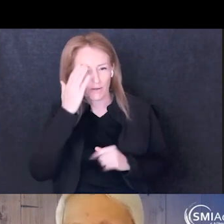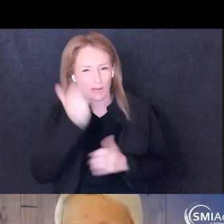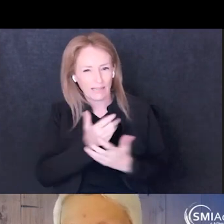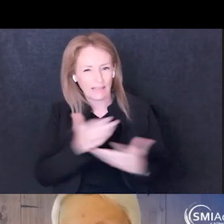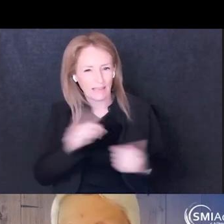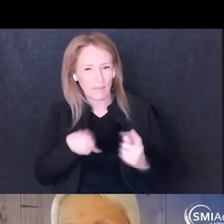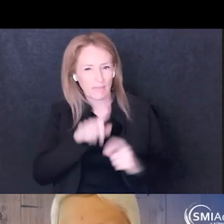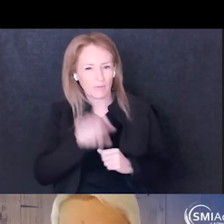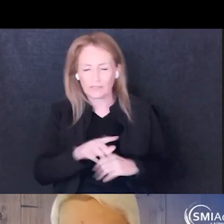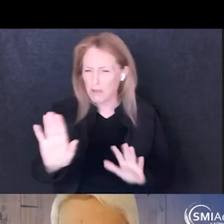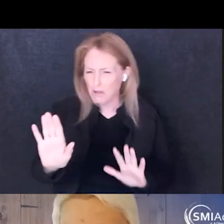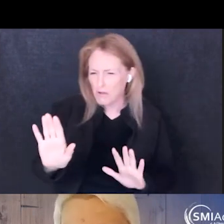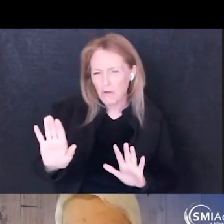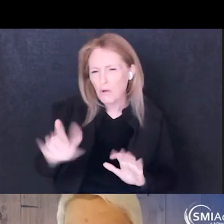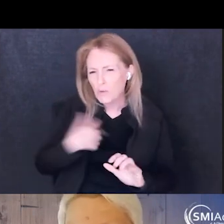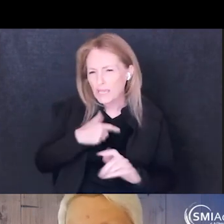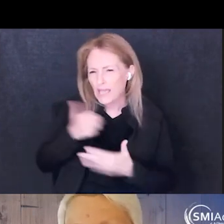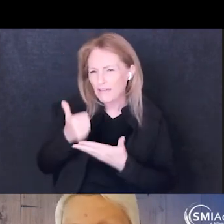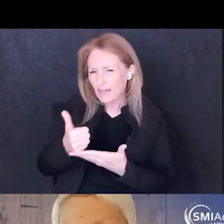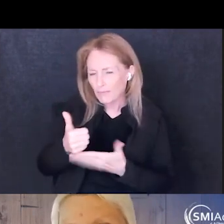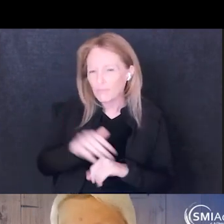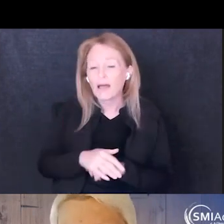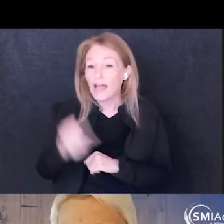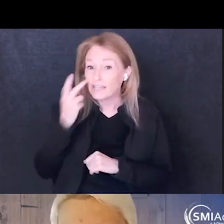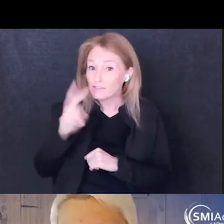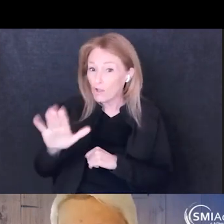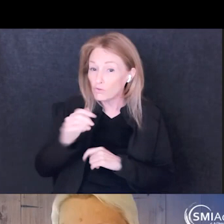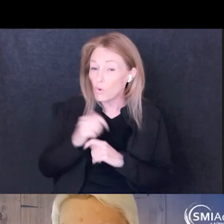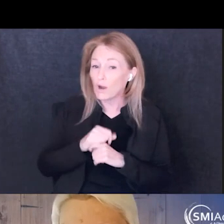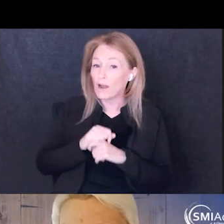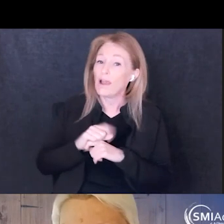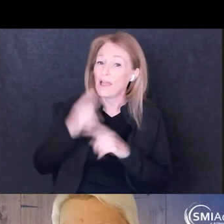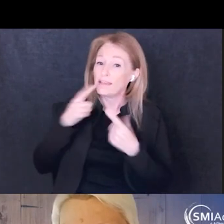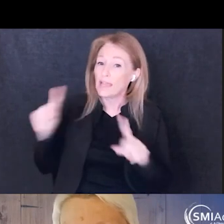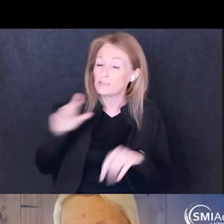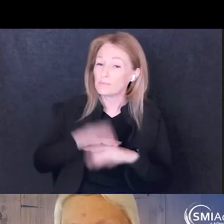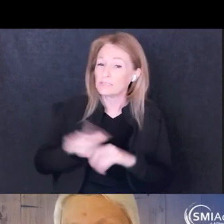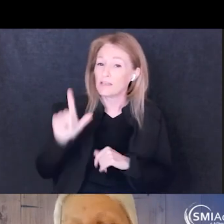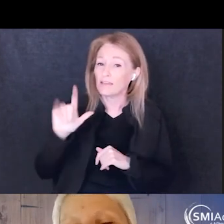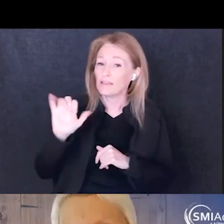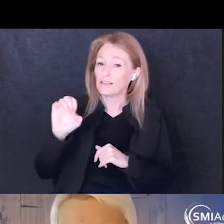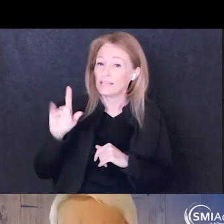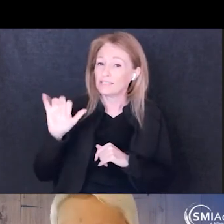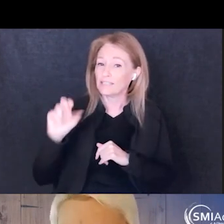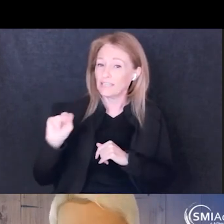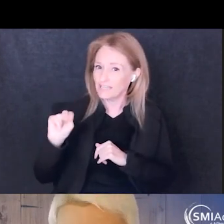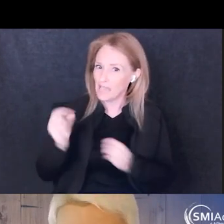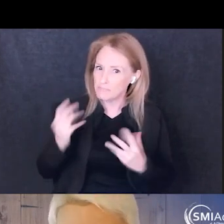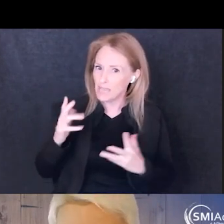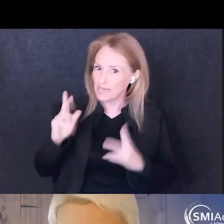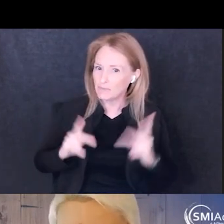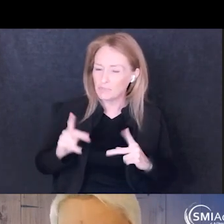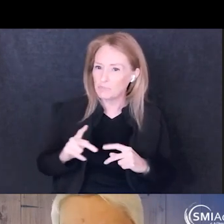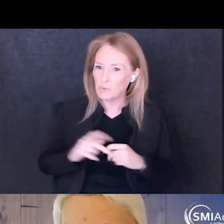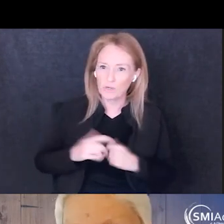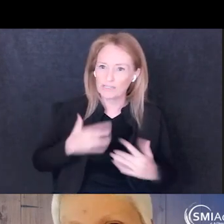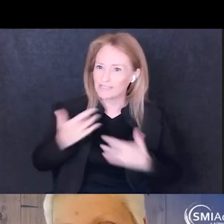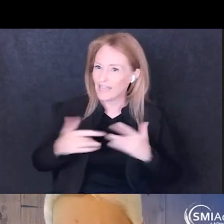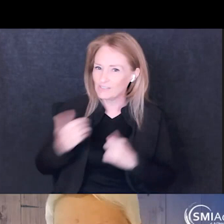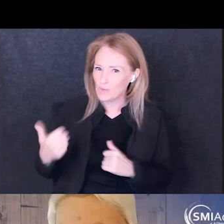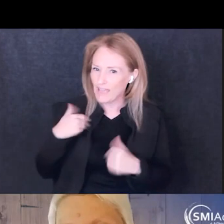I SAW YOUR ANNOUNCEMENT ON LINKED IN AND I KNOW THAT SO MANY PEOPLE ARE